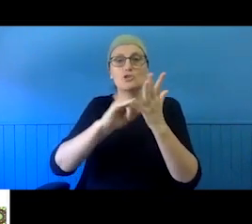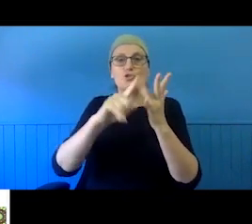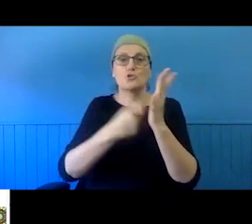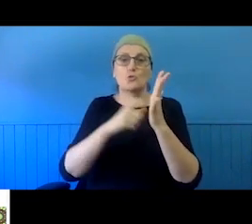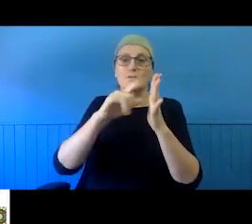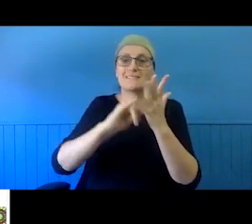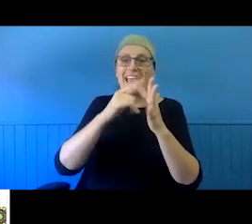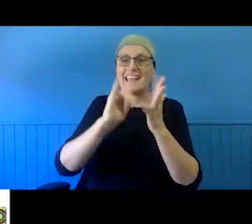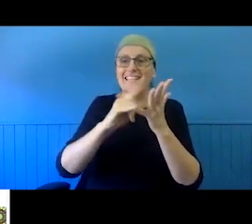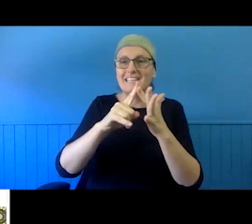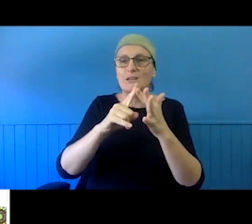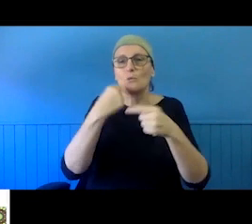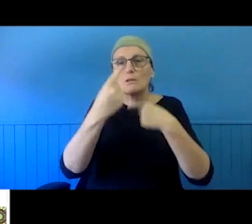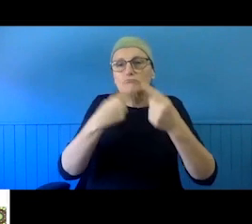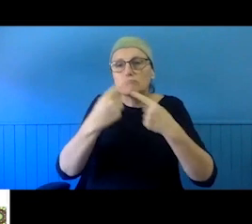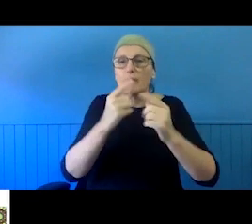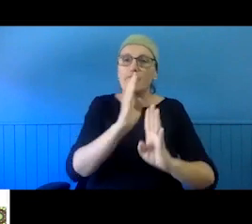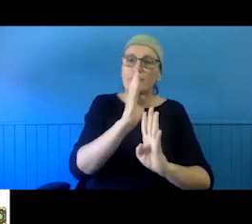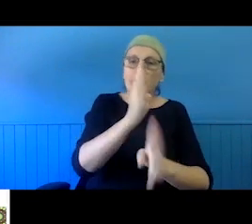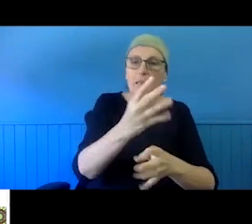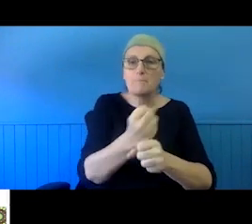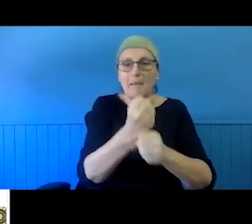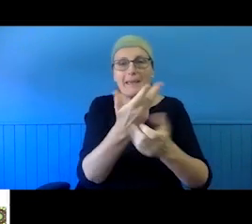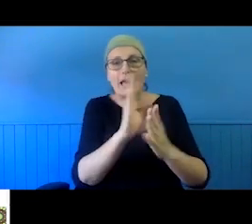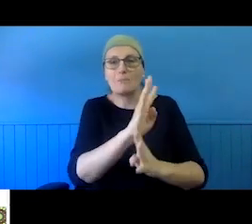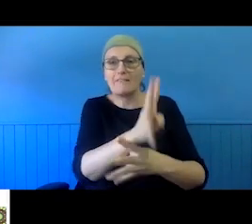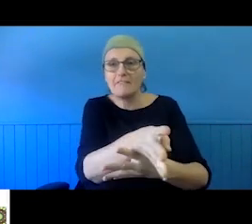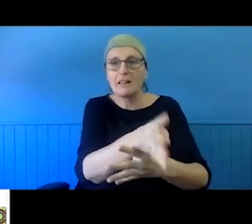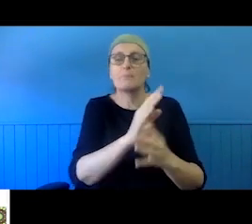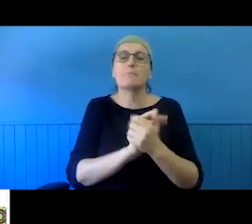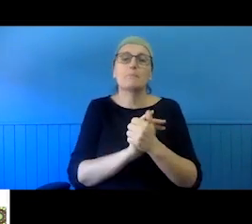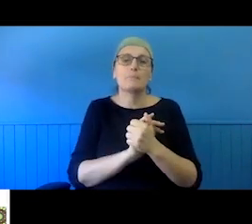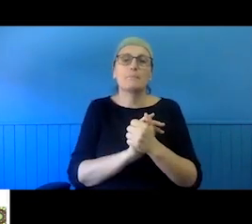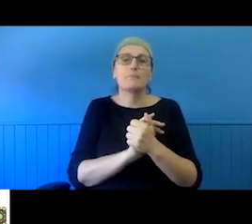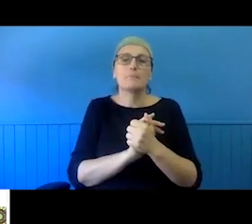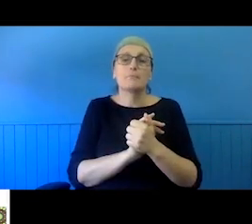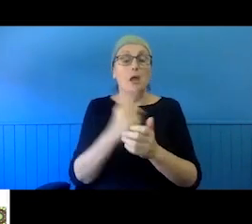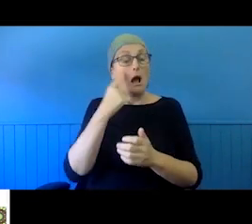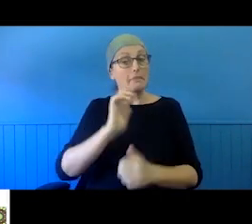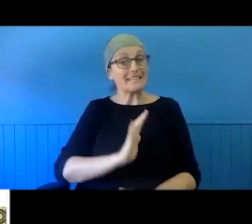think this is quite an interesting model. They want to be the sort of Netflix of the e-learning industry. You've probably seen their ads on